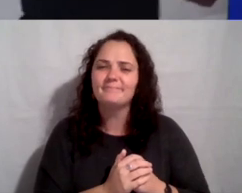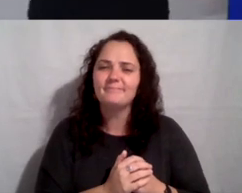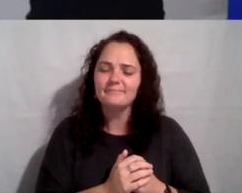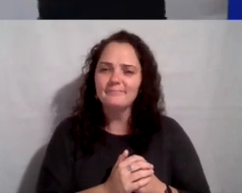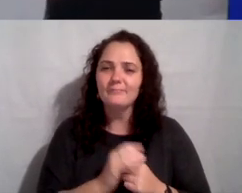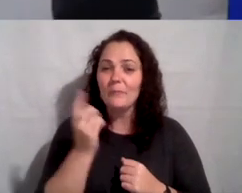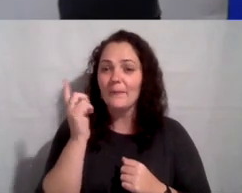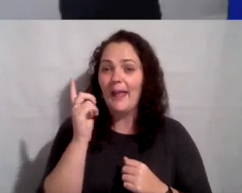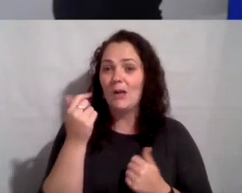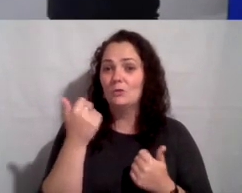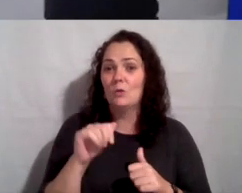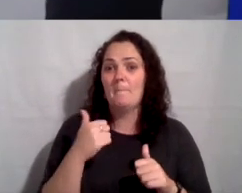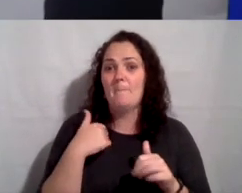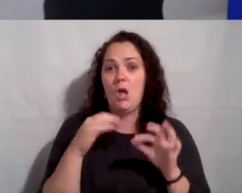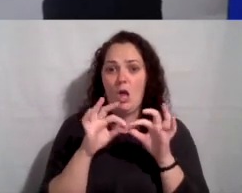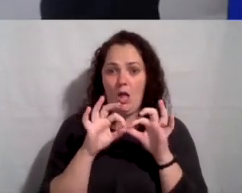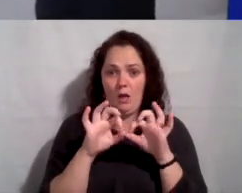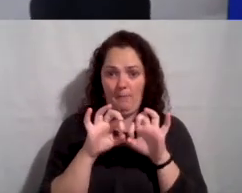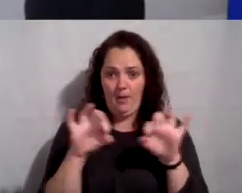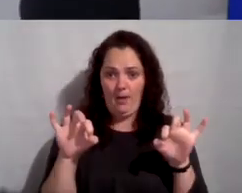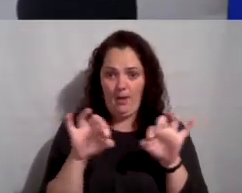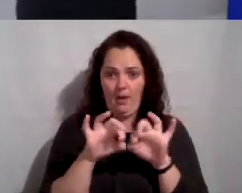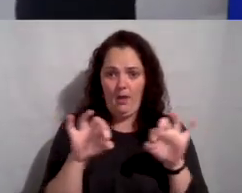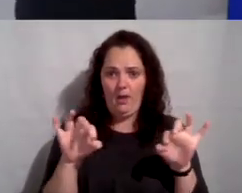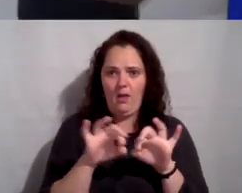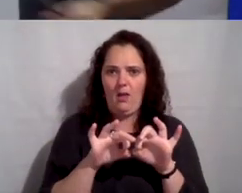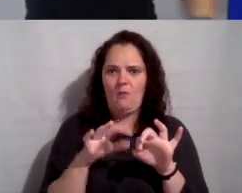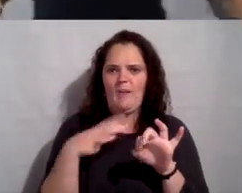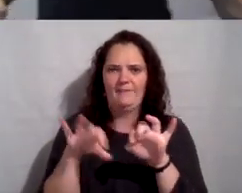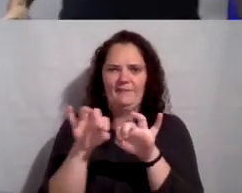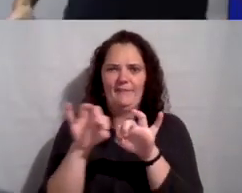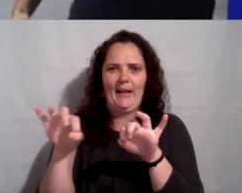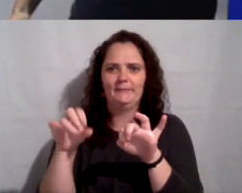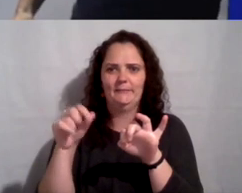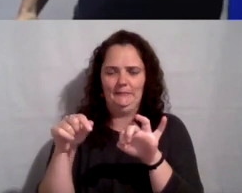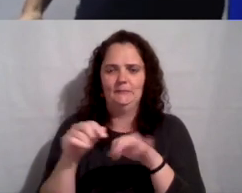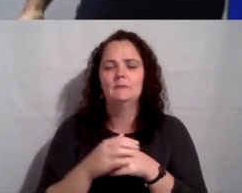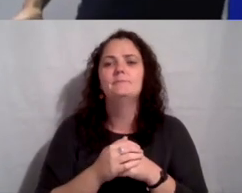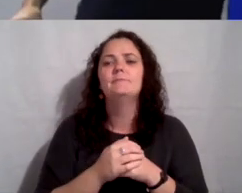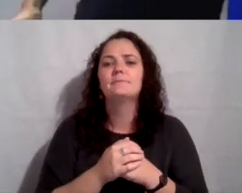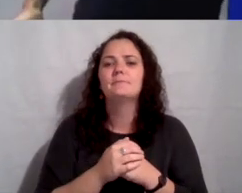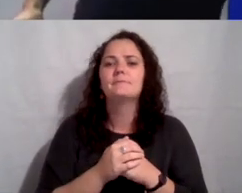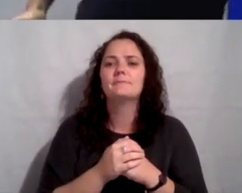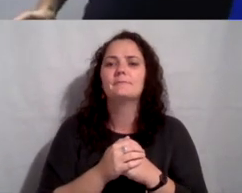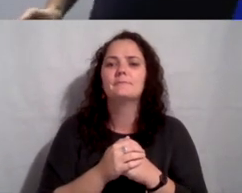so I'm going to use my marker here, I'm going to get to the fat end of my marker so that hopefully y'all can see this on your screens